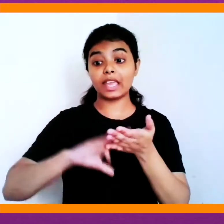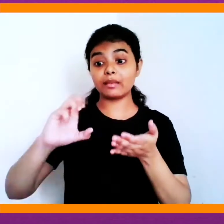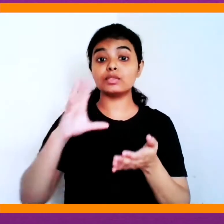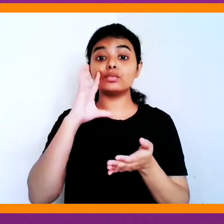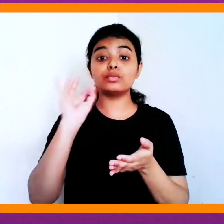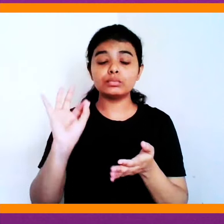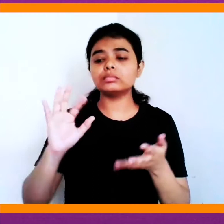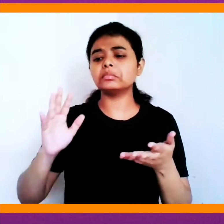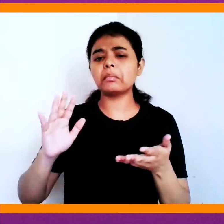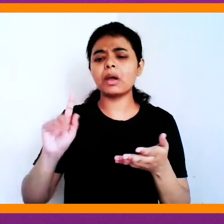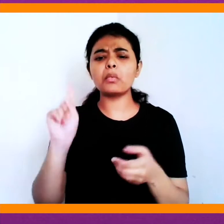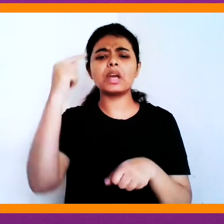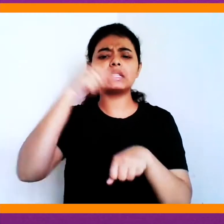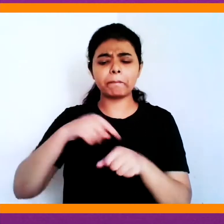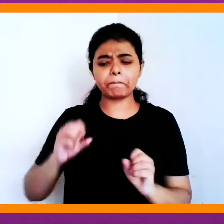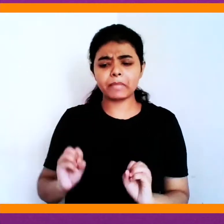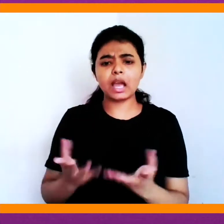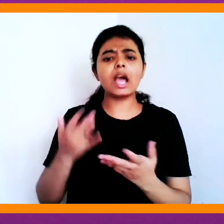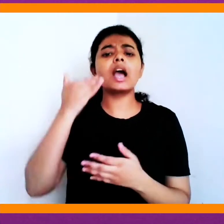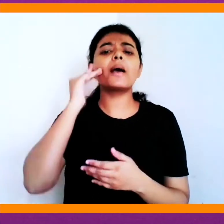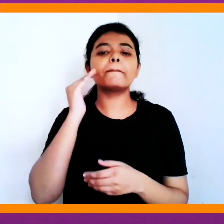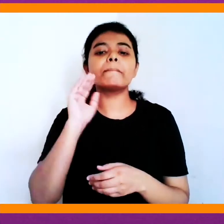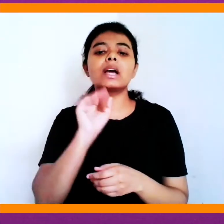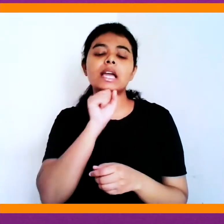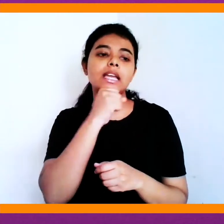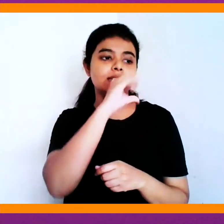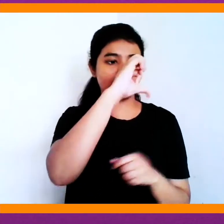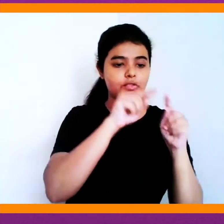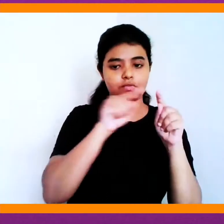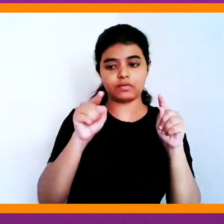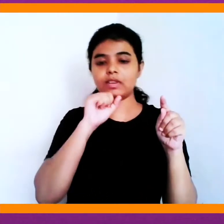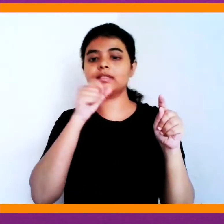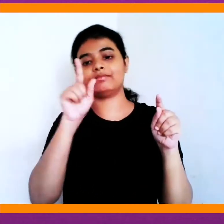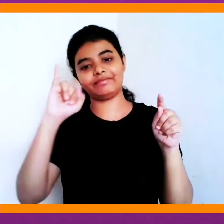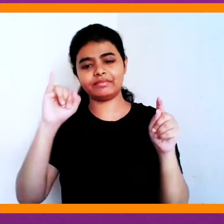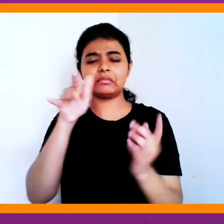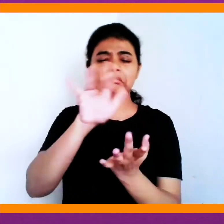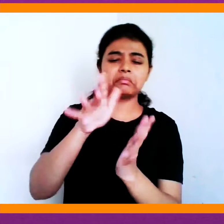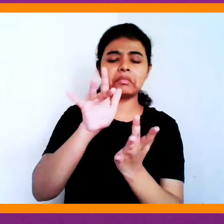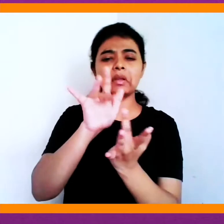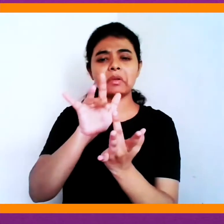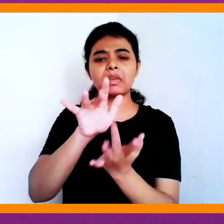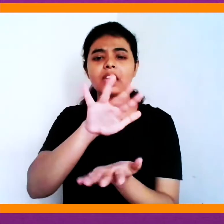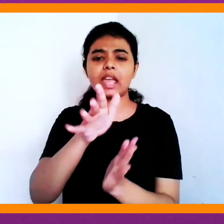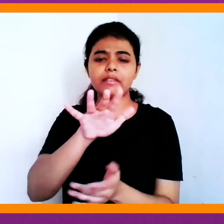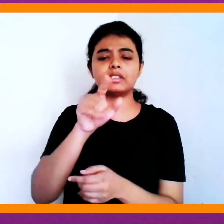an average women's period start between 9 and 16 years of age with an average of about 12 13 14.